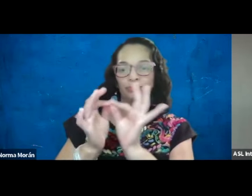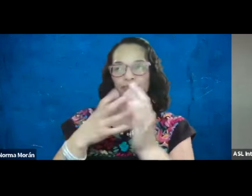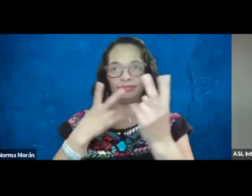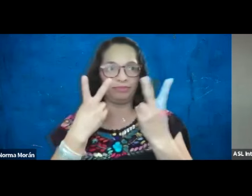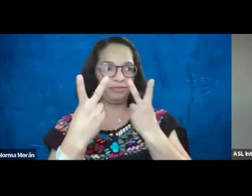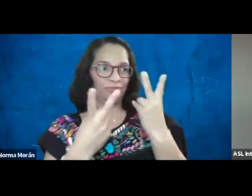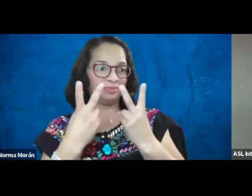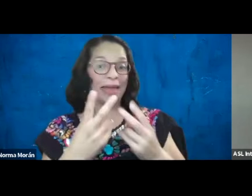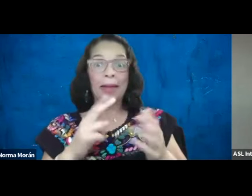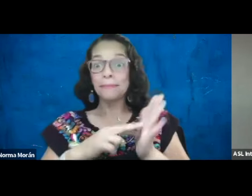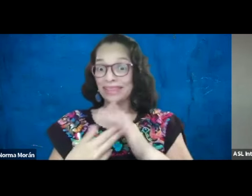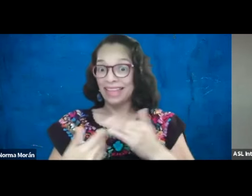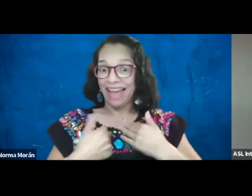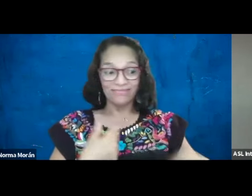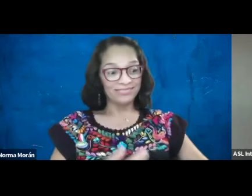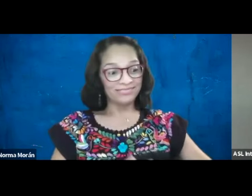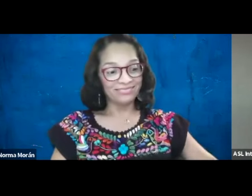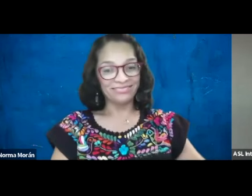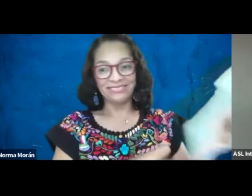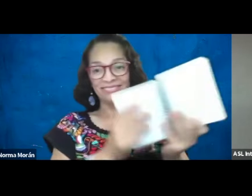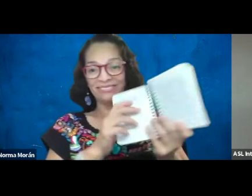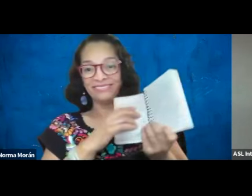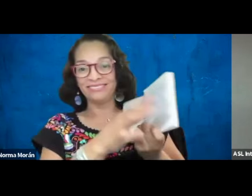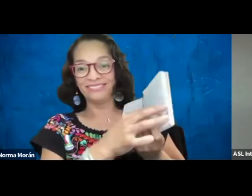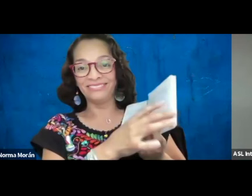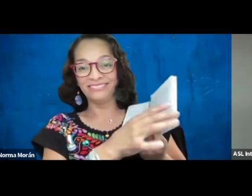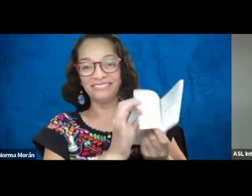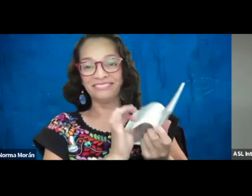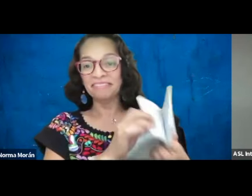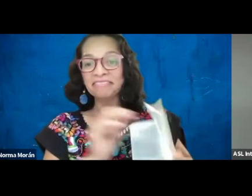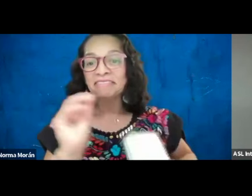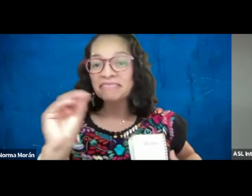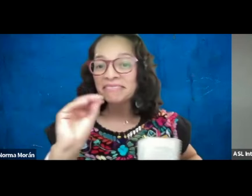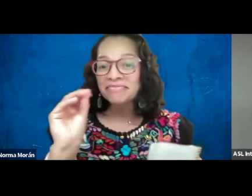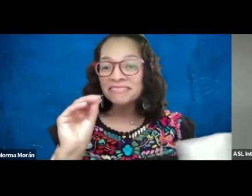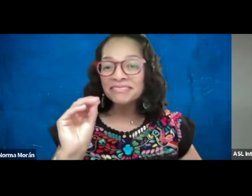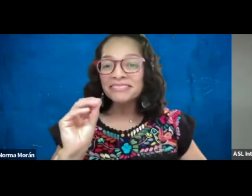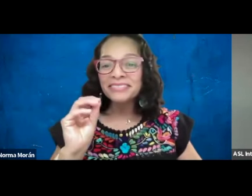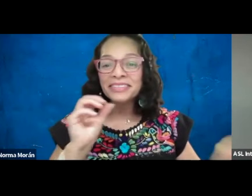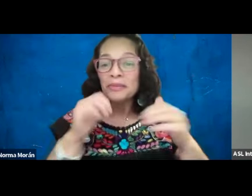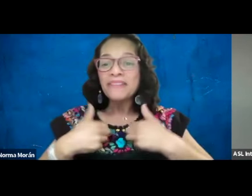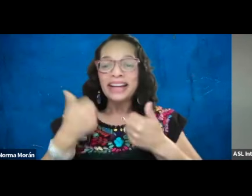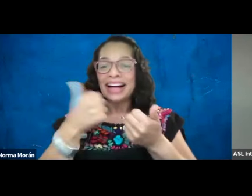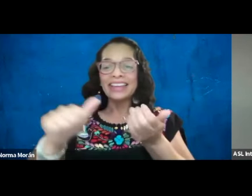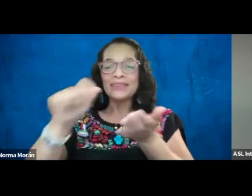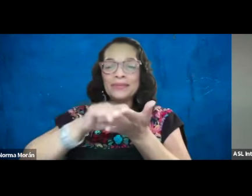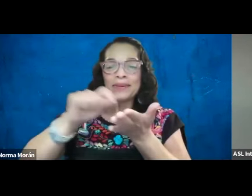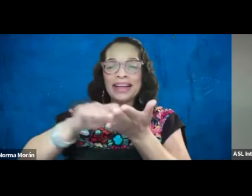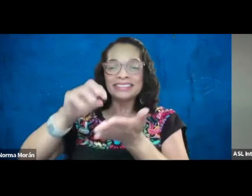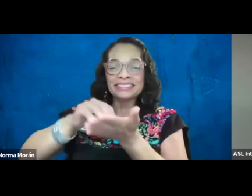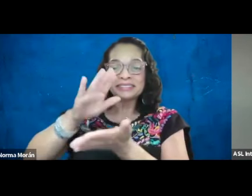so I had an interpreter to be able to see everything meaning this notebook I have for my first child I